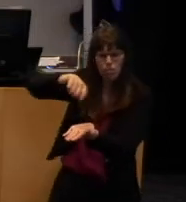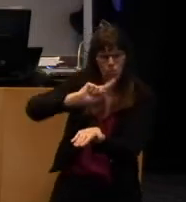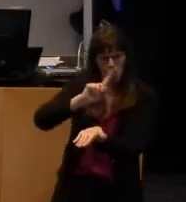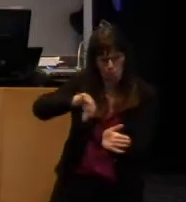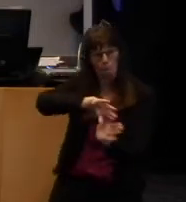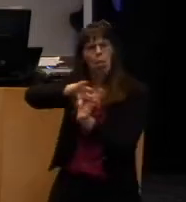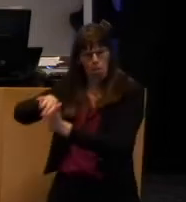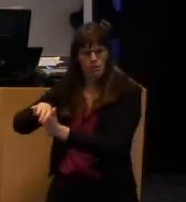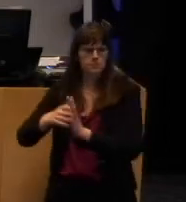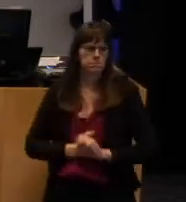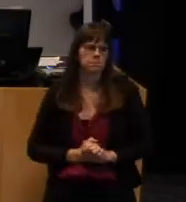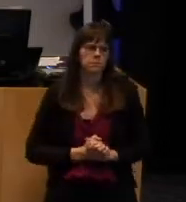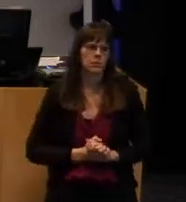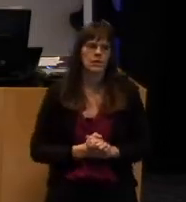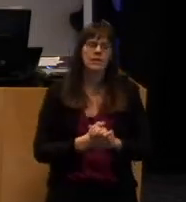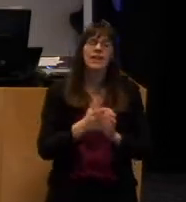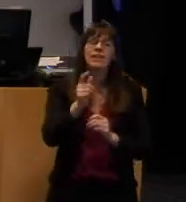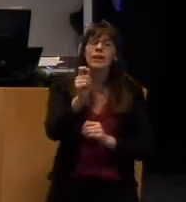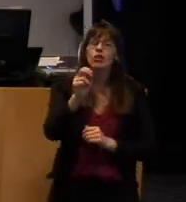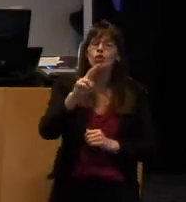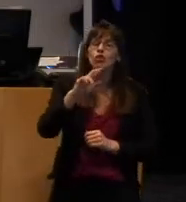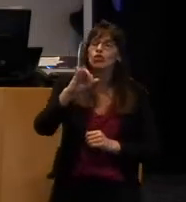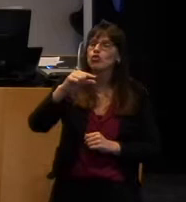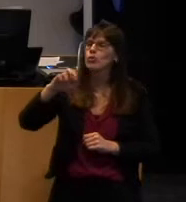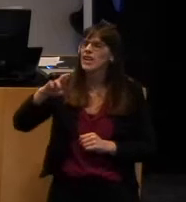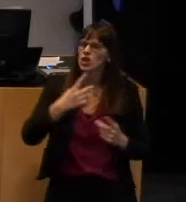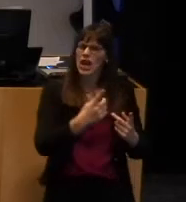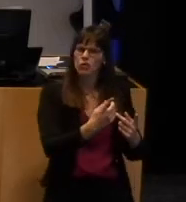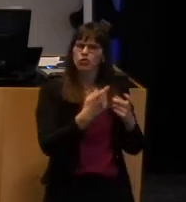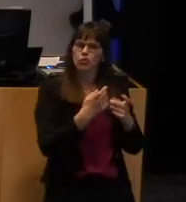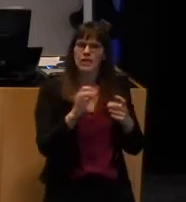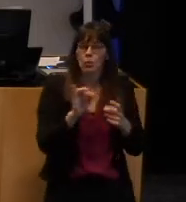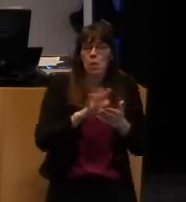Now, examples of triggers are for instance, the density of the source text